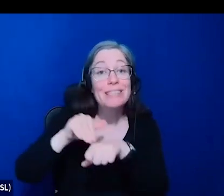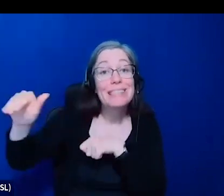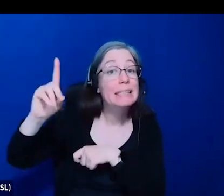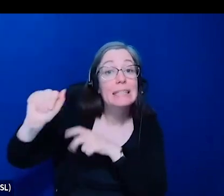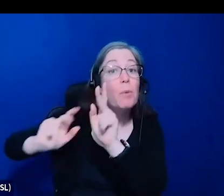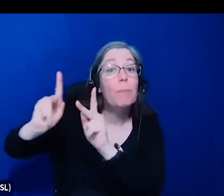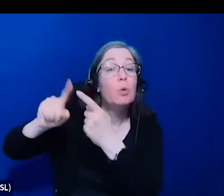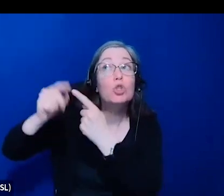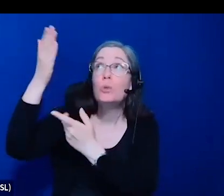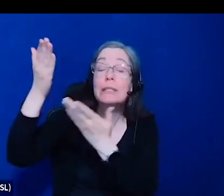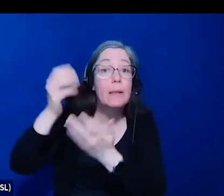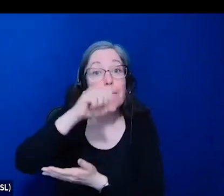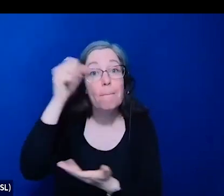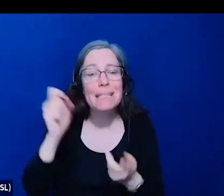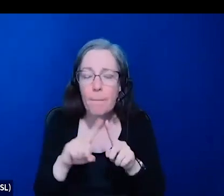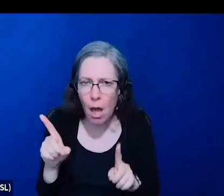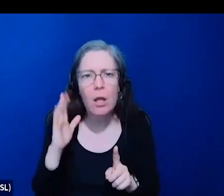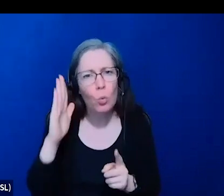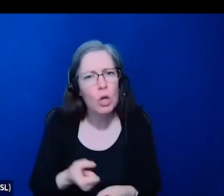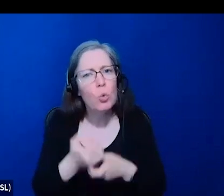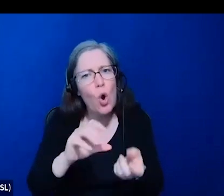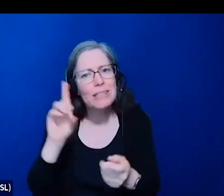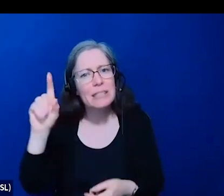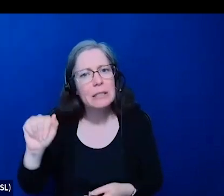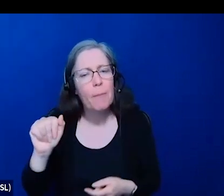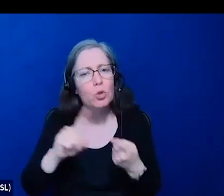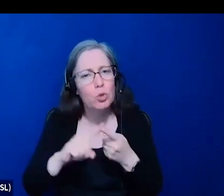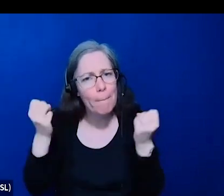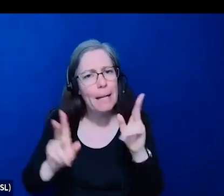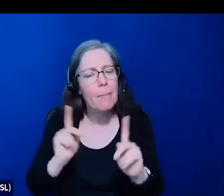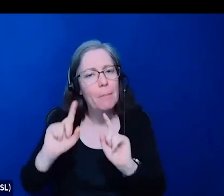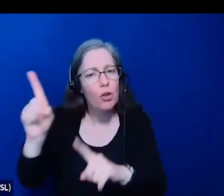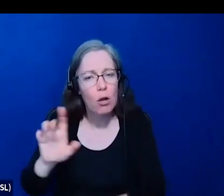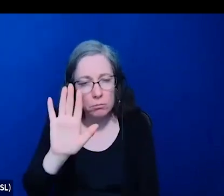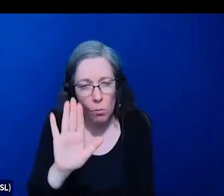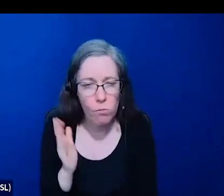but space will disable many of the people who go there. This is going to happen.